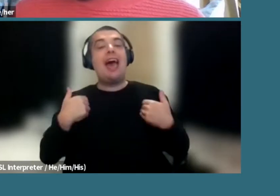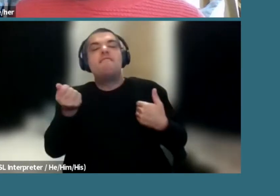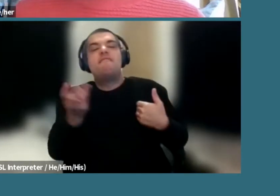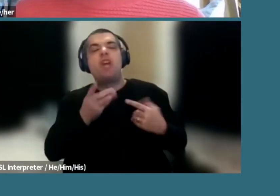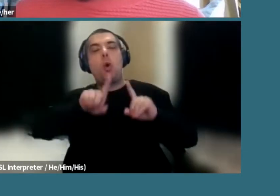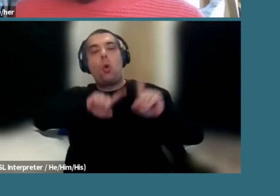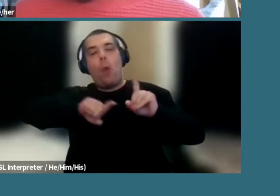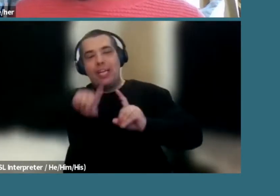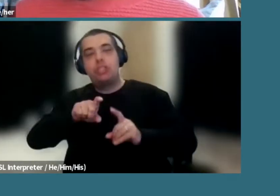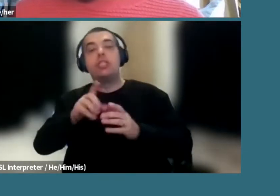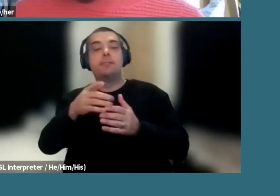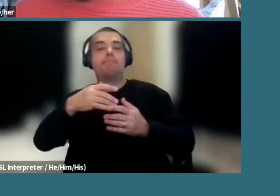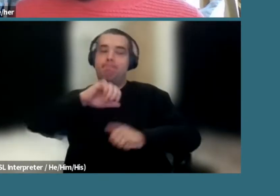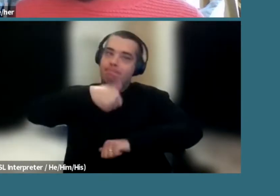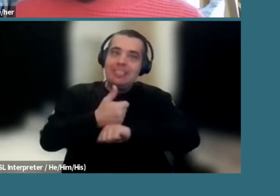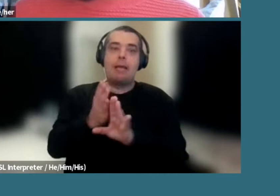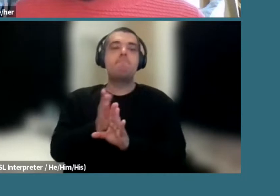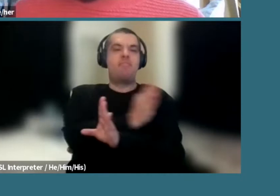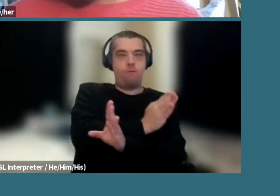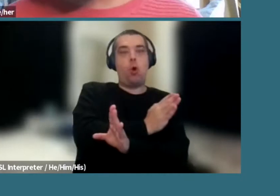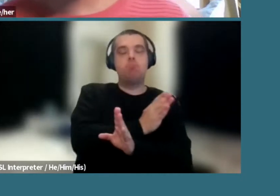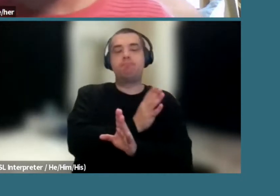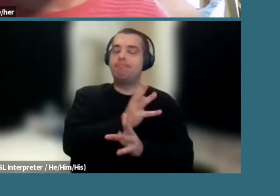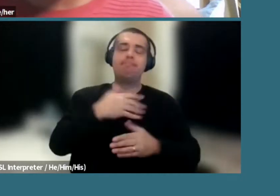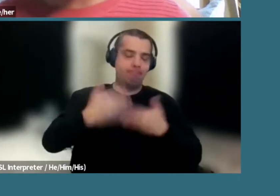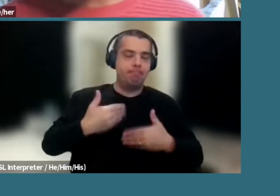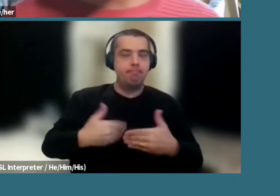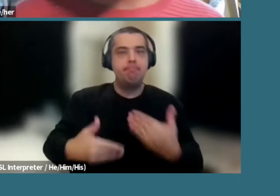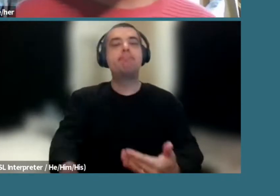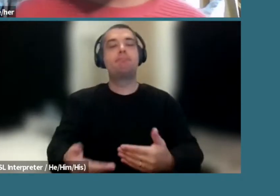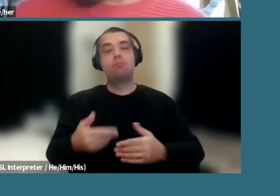prepared beforehand just to get us in the groove and cover some basic things.